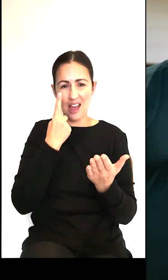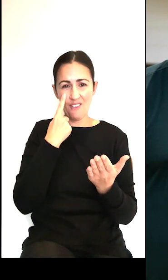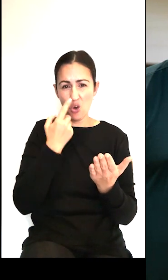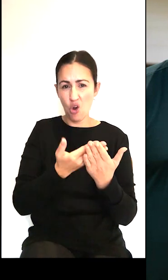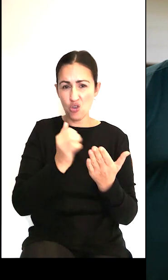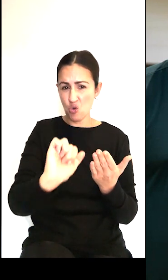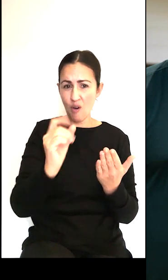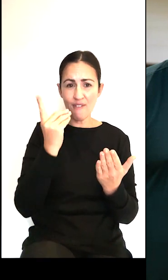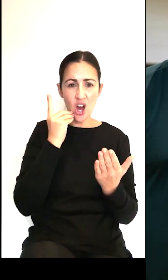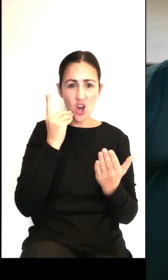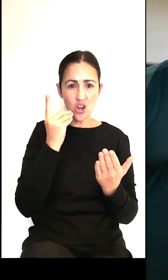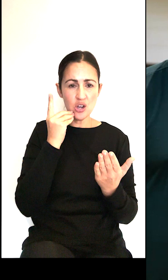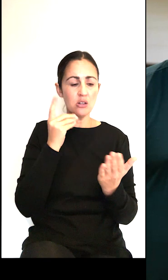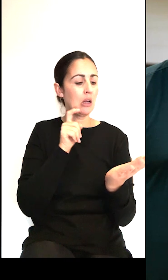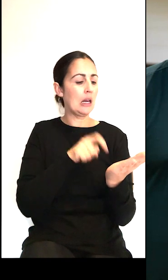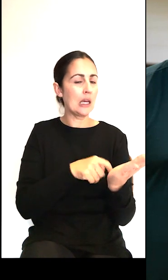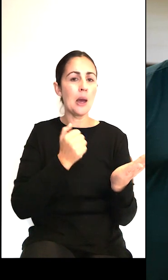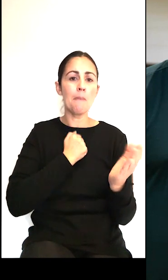phone or mobile device, and have it up in front of you.